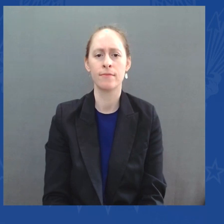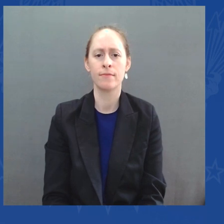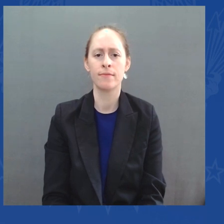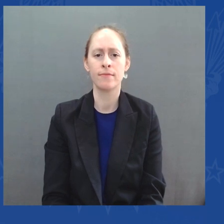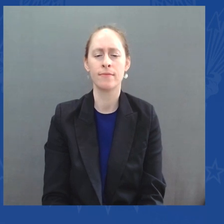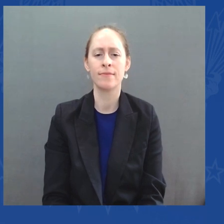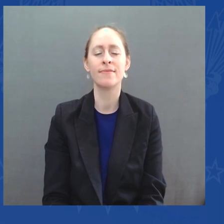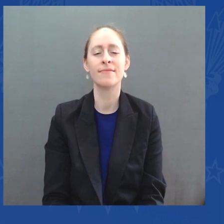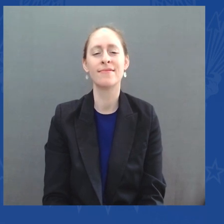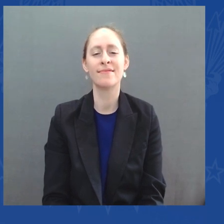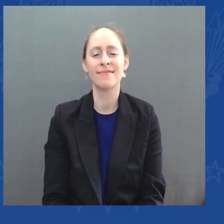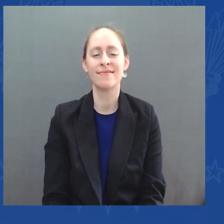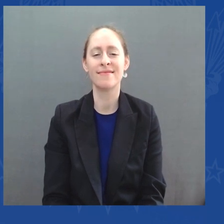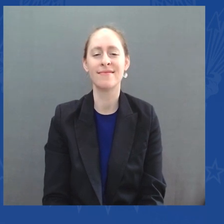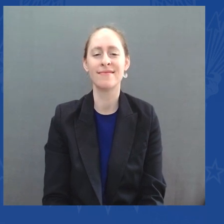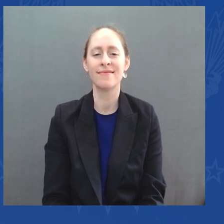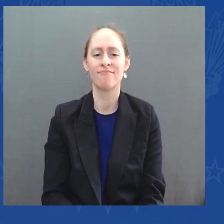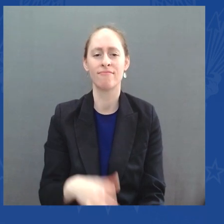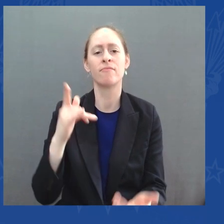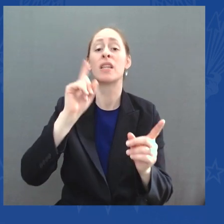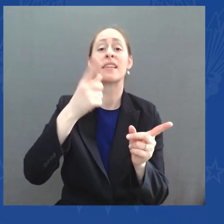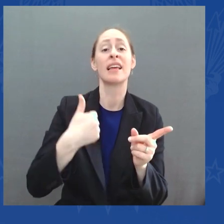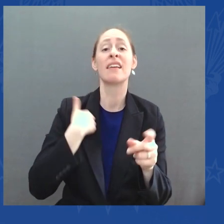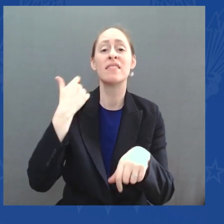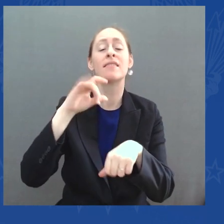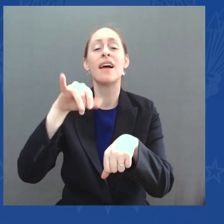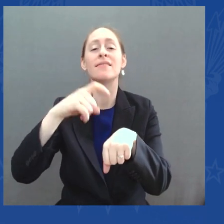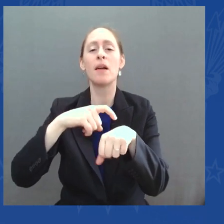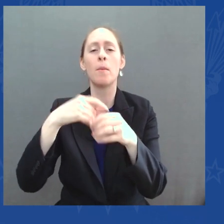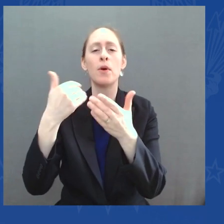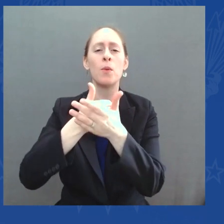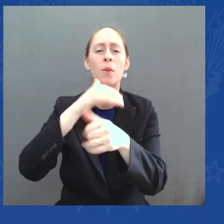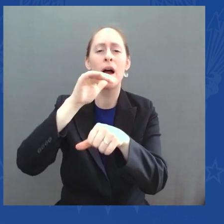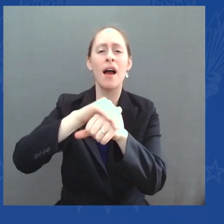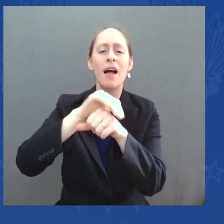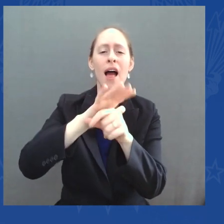We also would always watch these big 18 wheelers drive by our house.